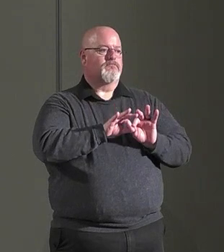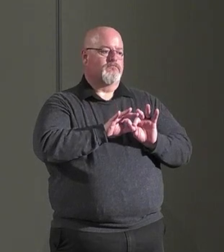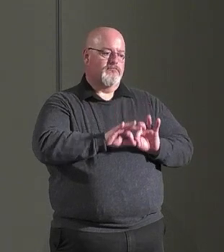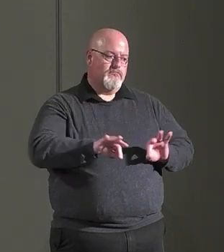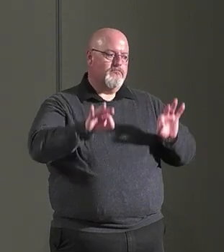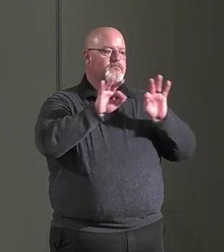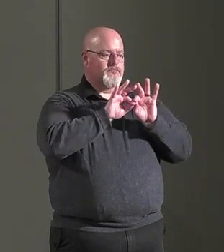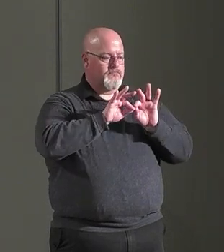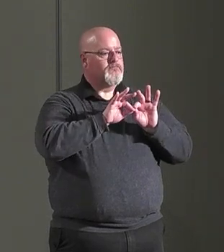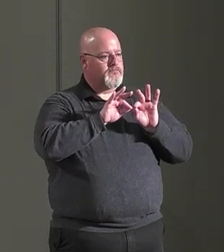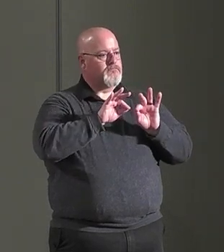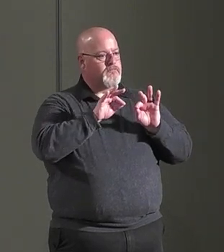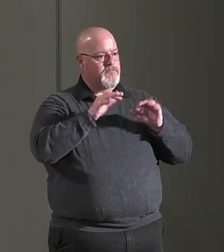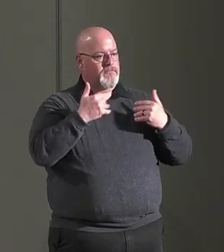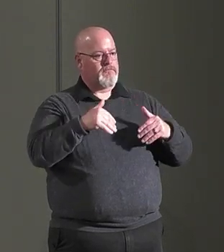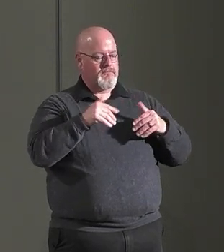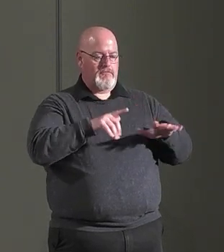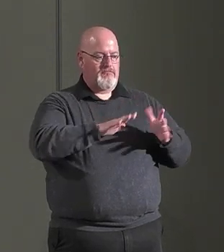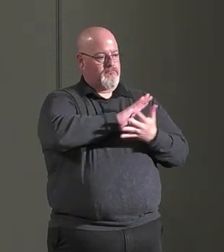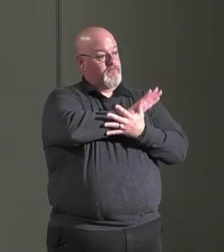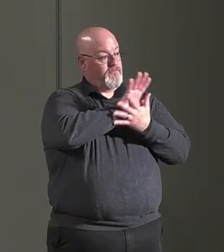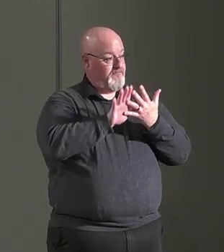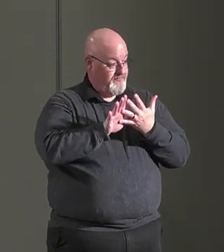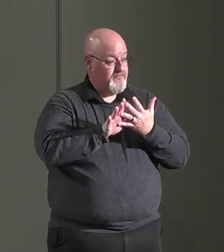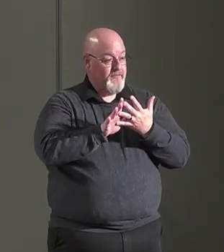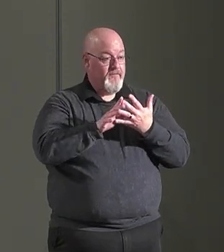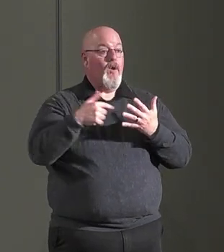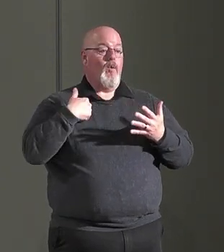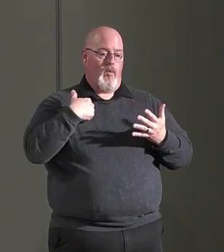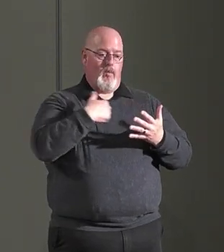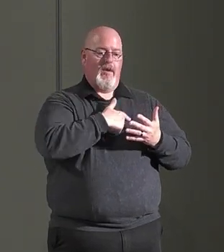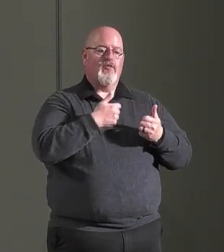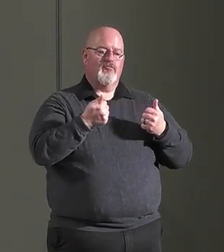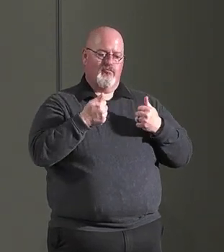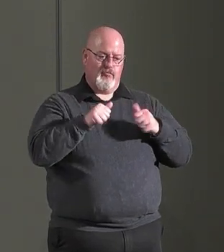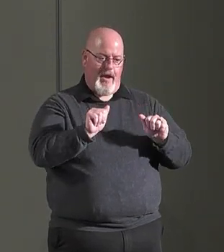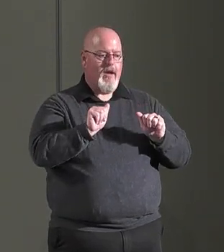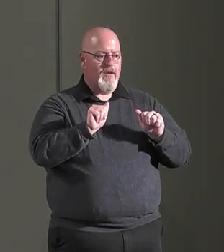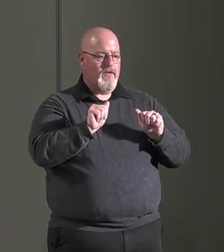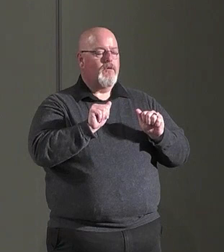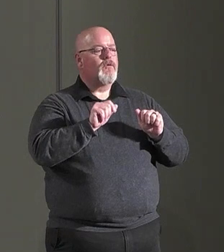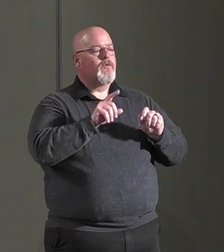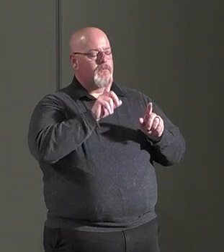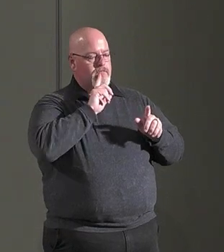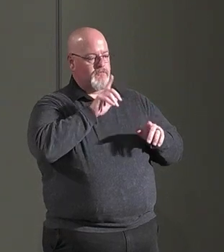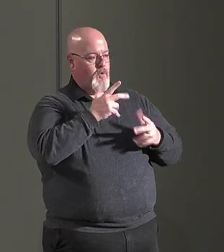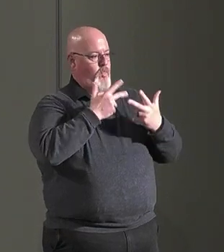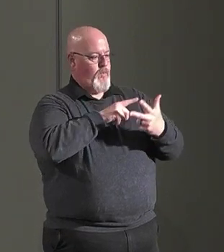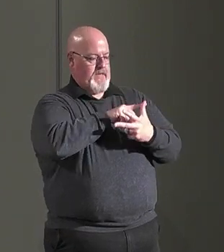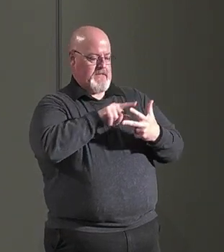as well. So across all these areas, we are trying to address primarily three key challenges.